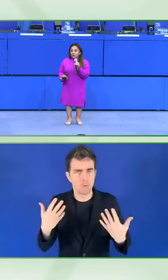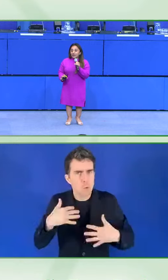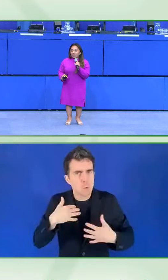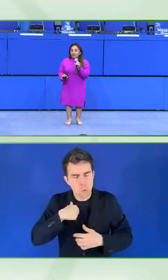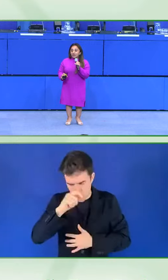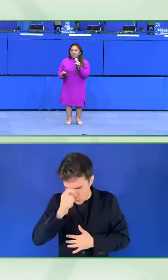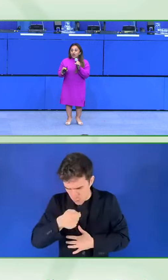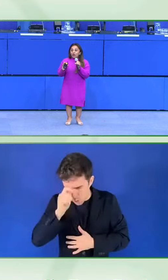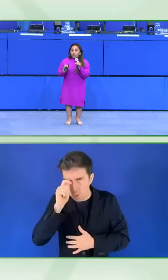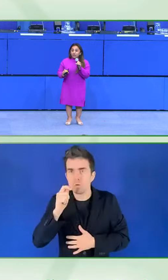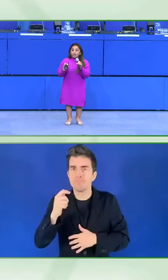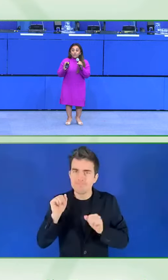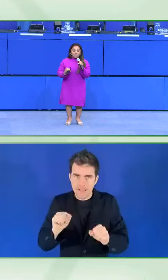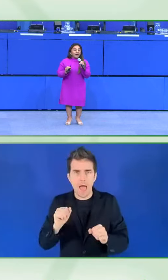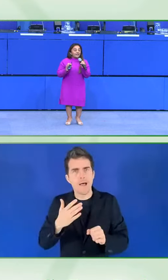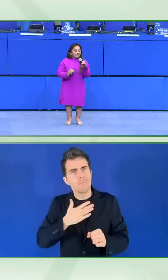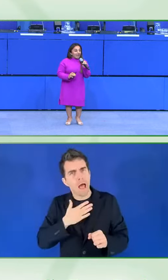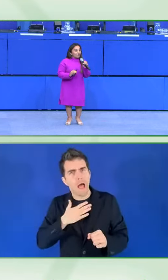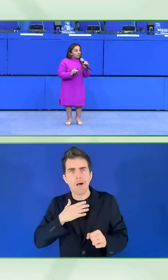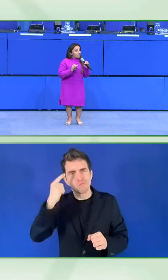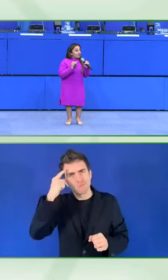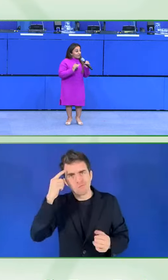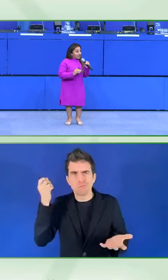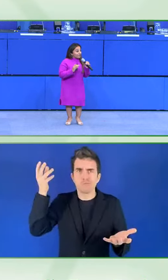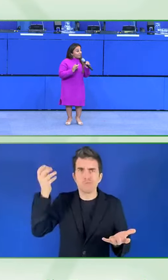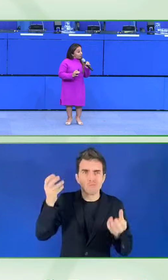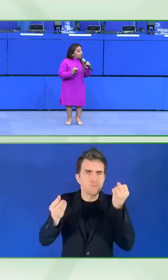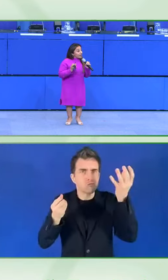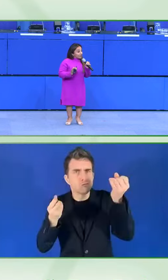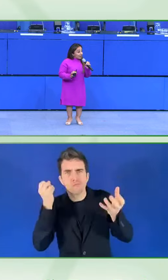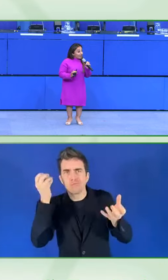on other people for opportunities, I didn't want to beg for a job.